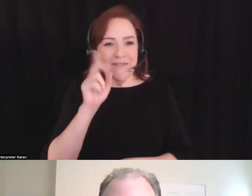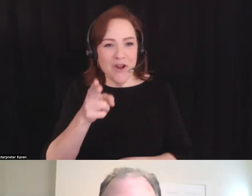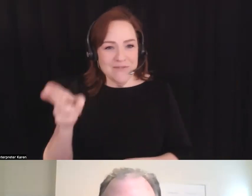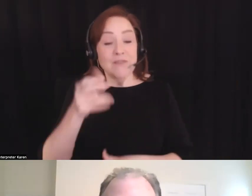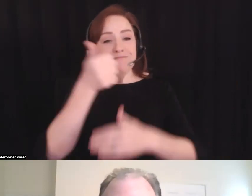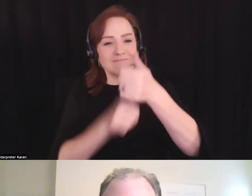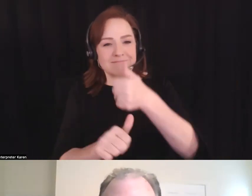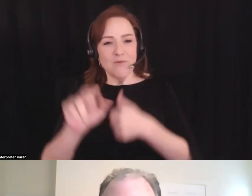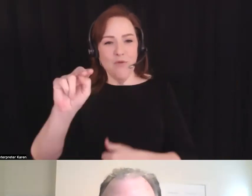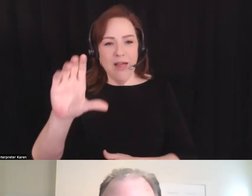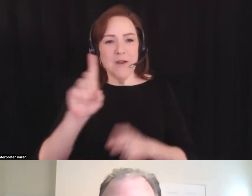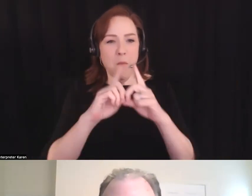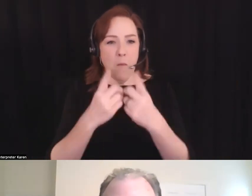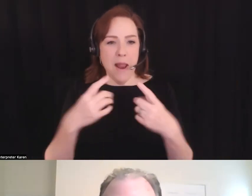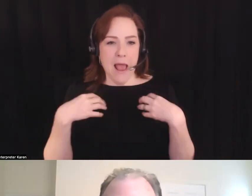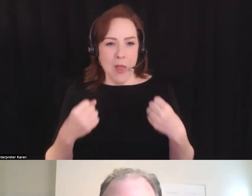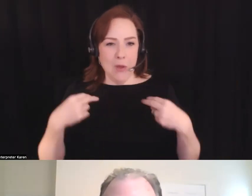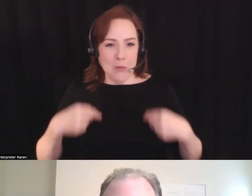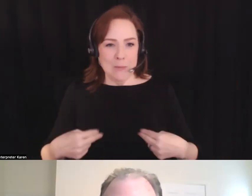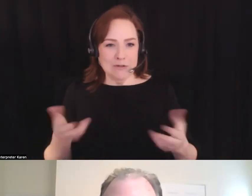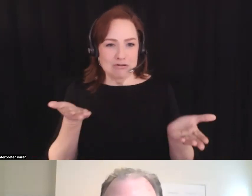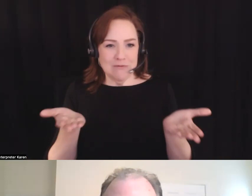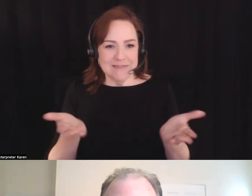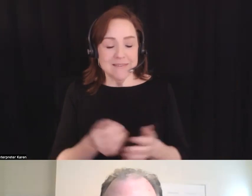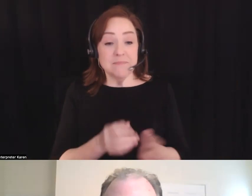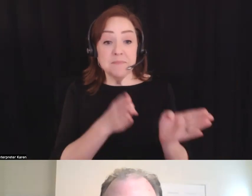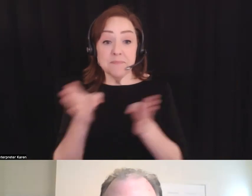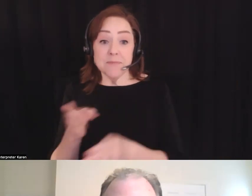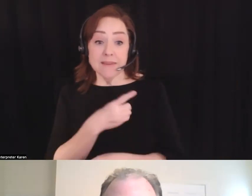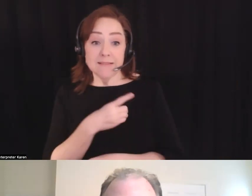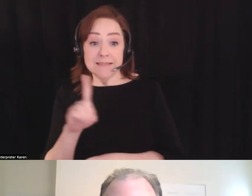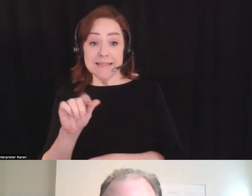Services. Darian will share information about the different populations with hearing loss